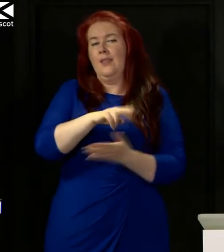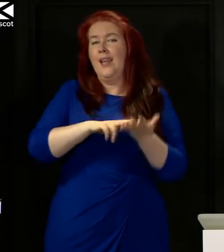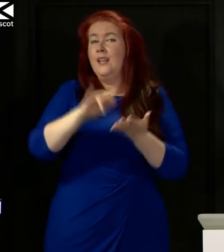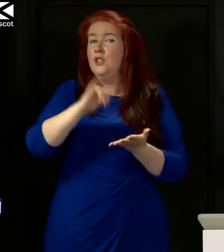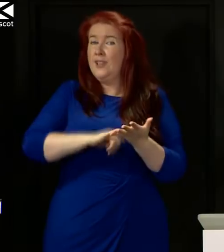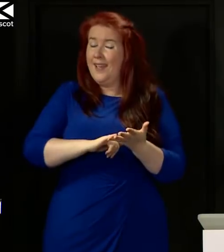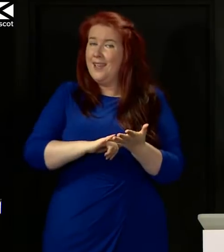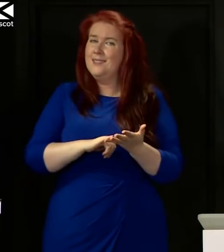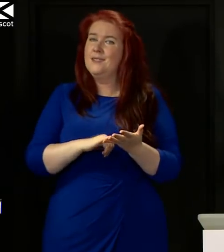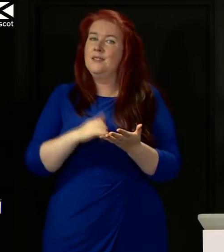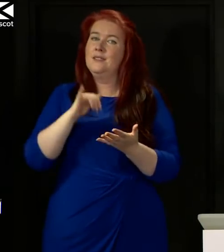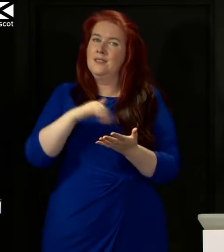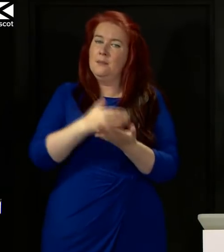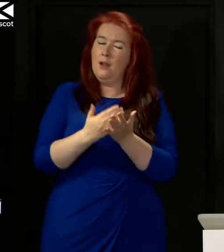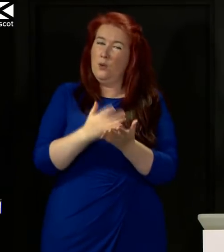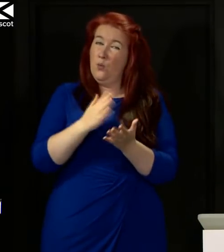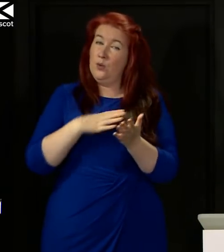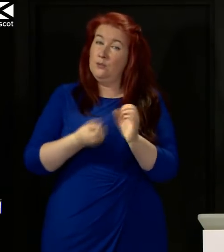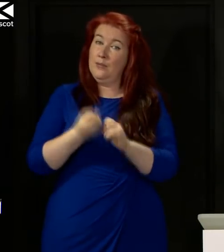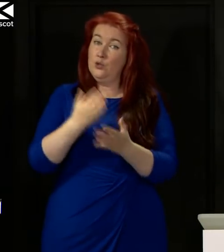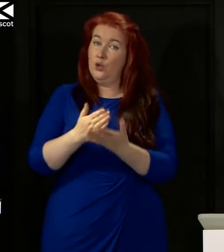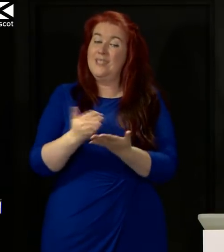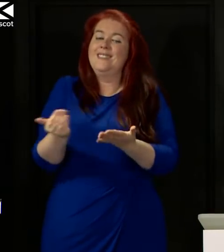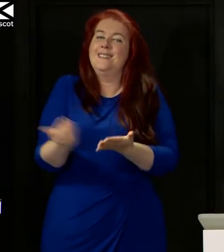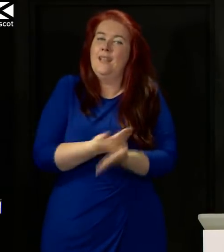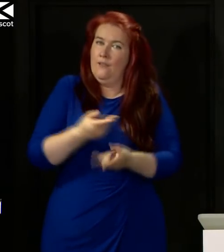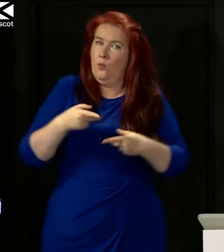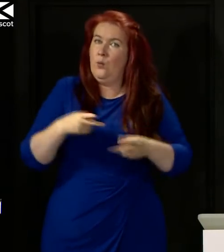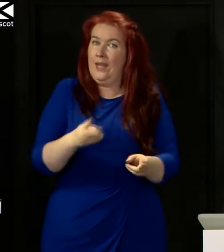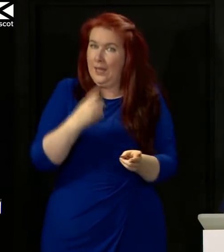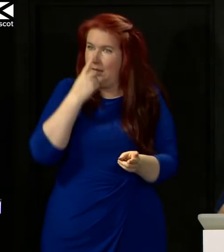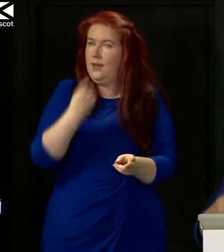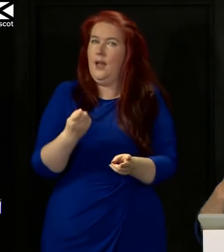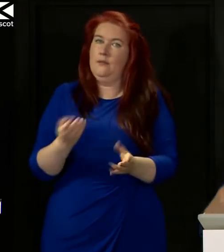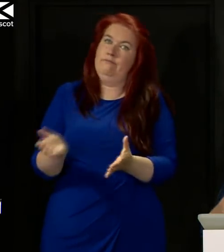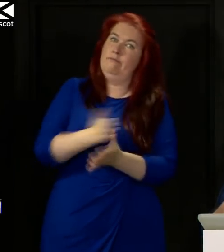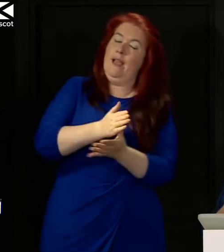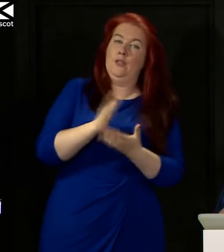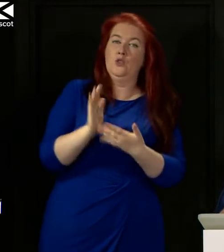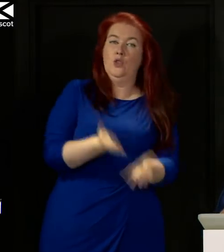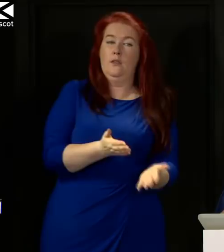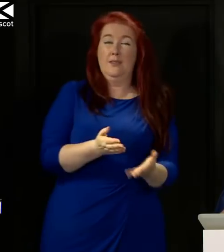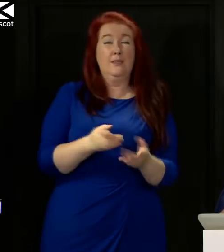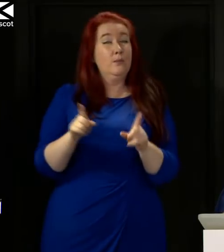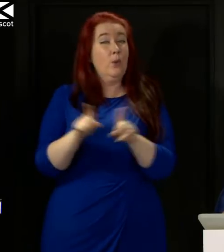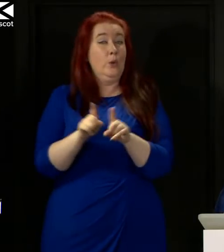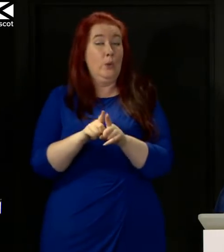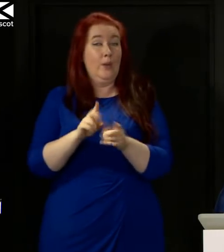about making sure we can safely resume these services, but the NHS for the next period